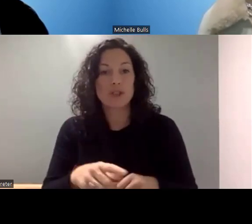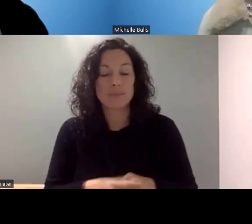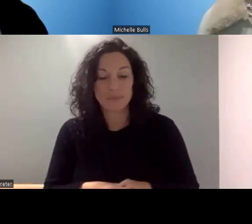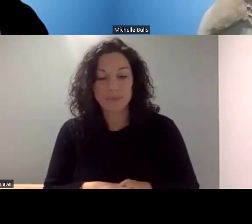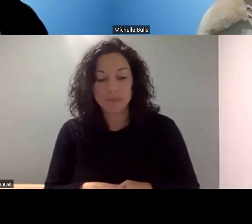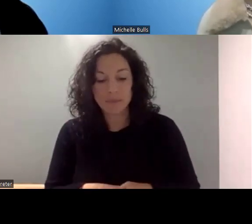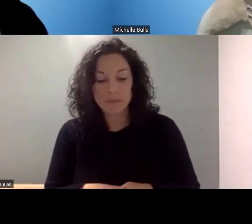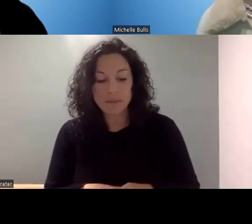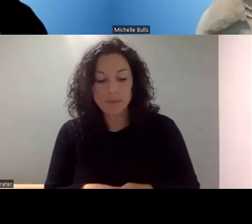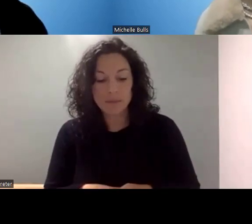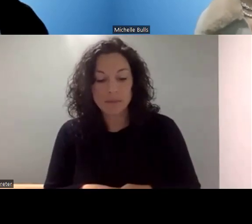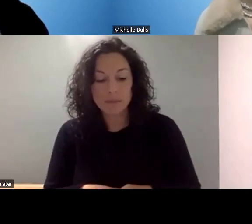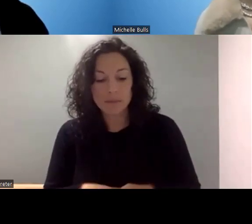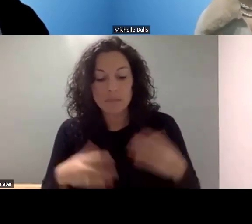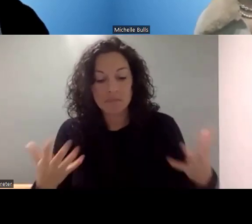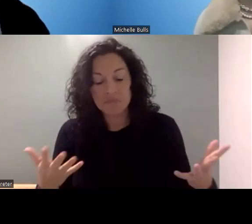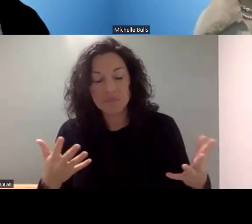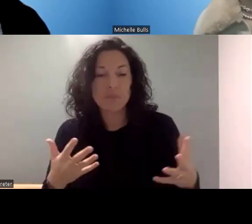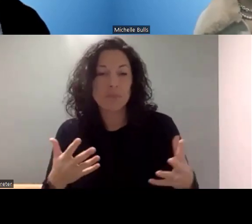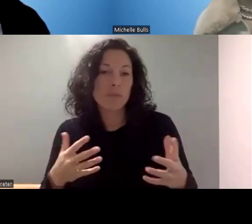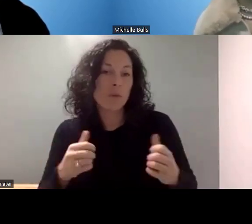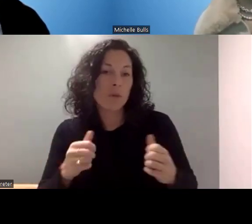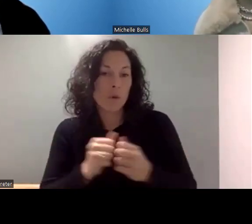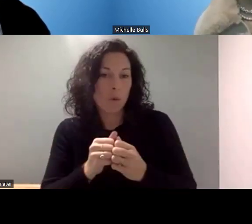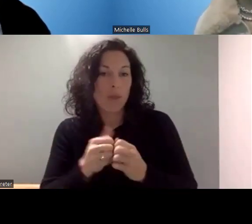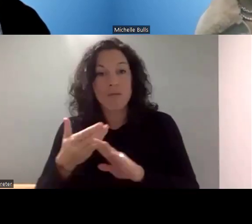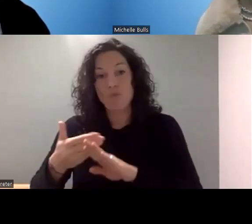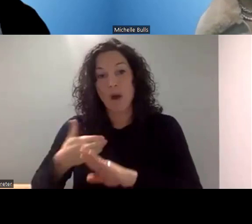This goes in line with our prior approval requirements.